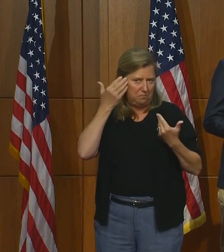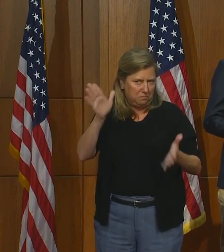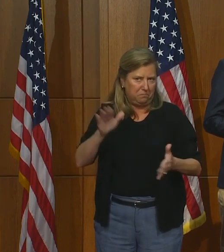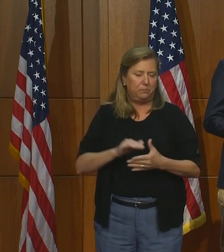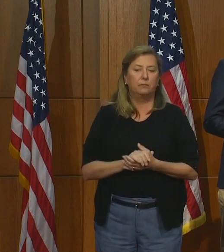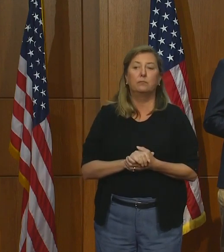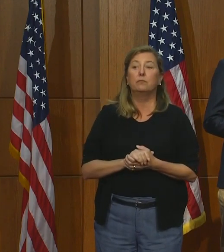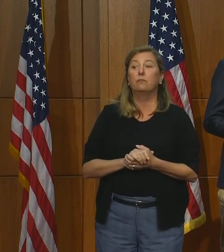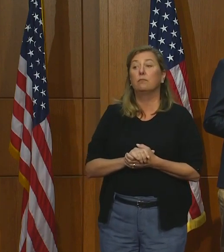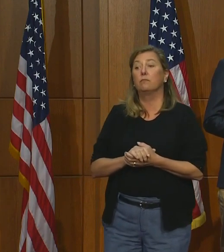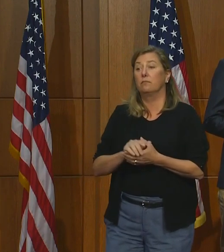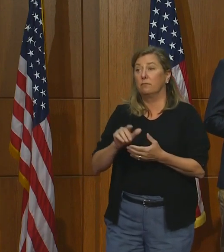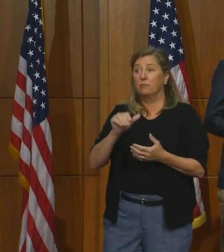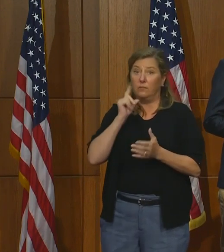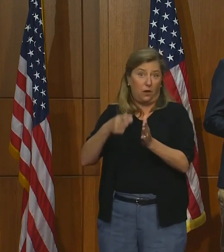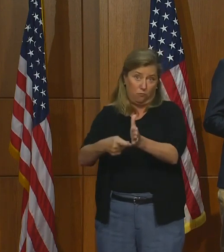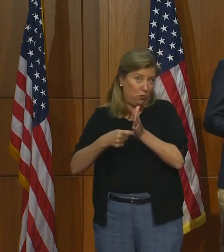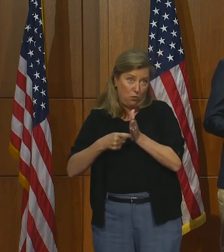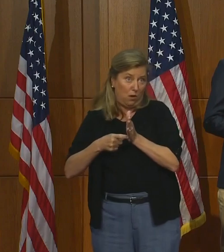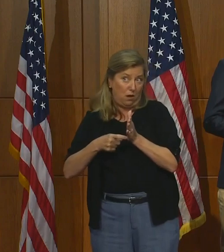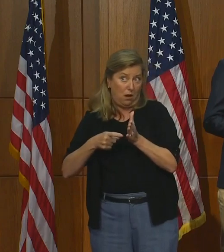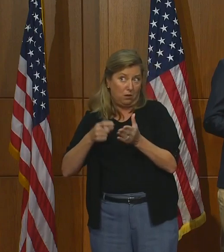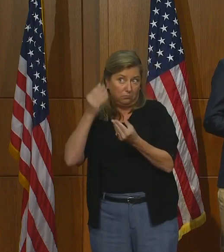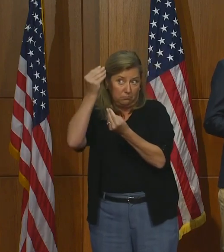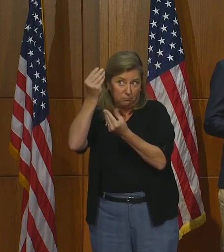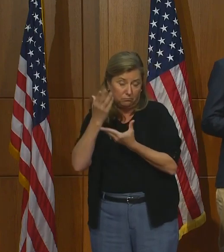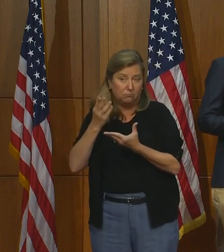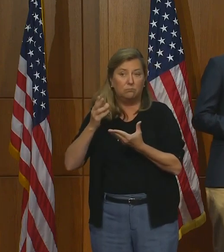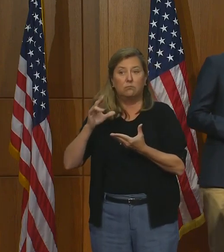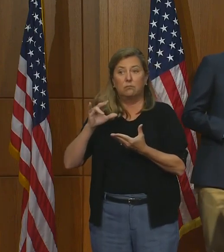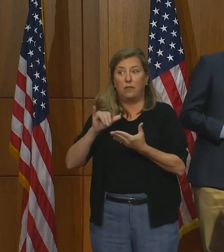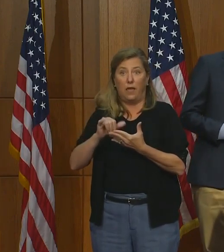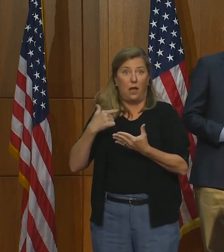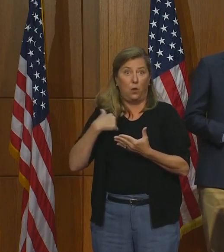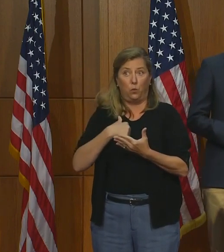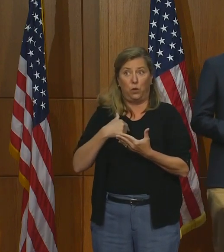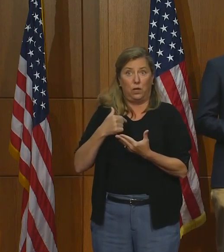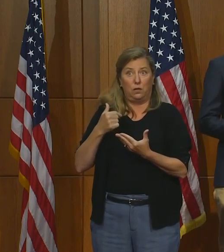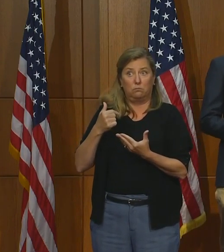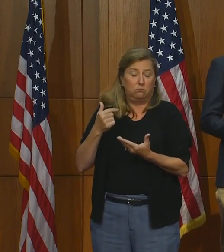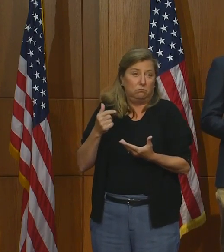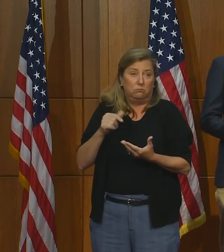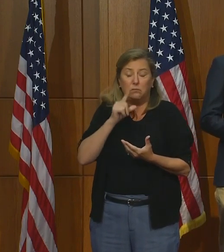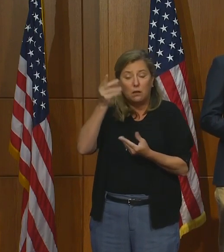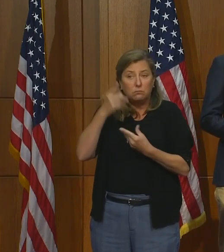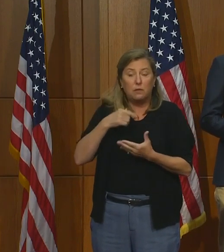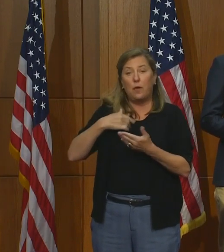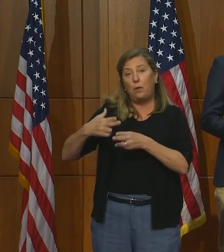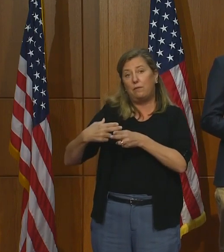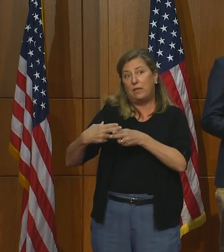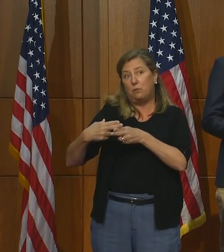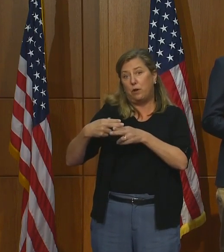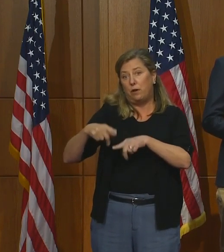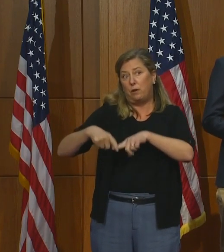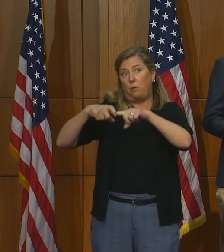COURT'S INTENTION TO HOLD THIS HEARING- UNDER LAW THERE IS NOT A REQUIREMENT THAT THE